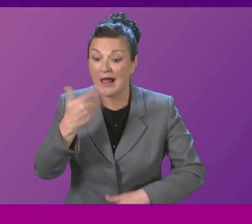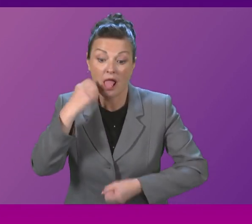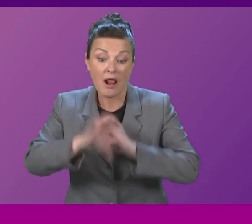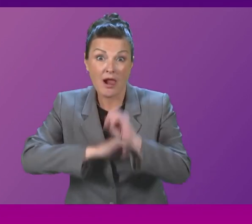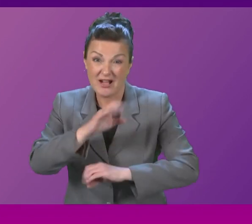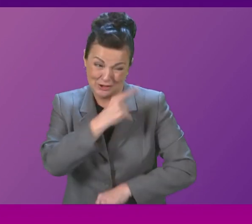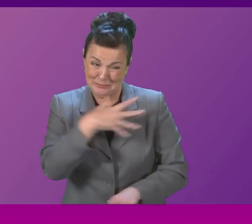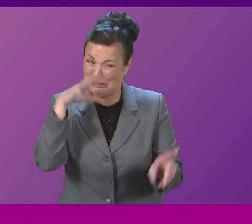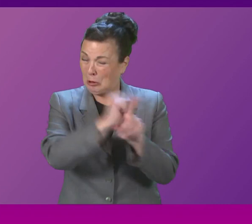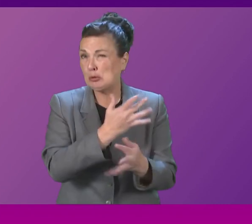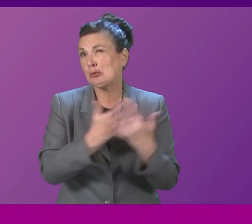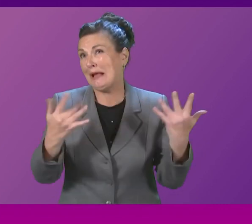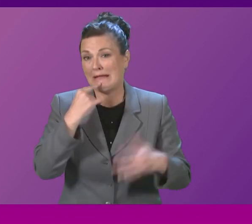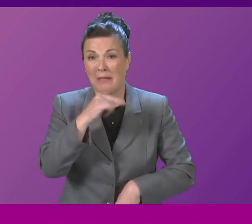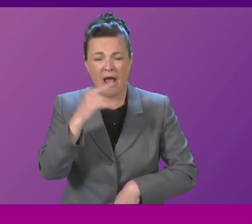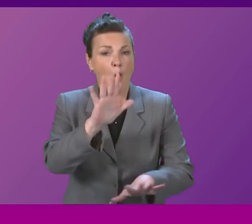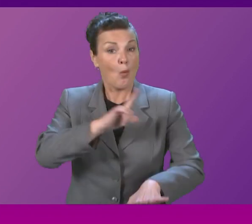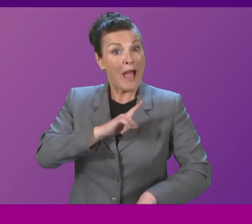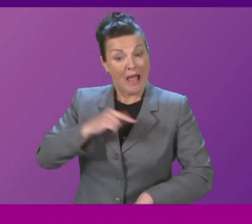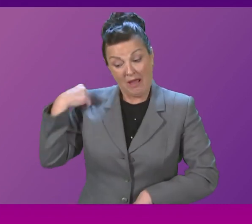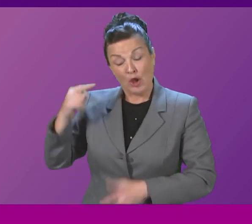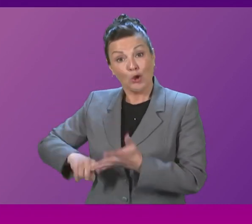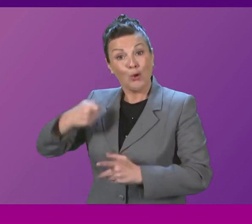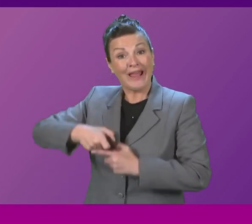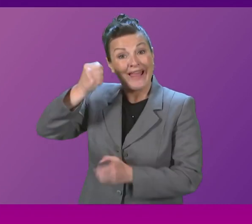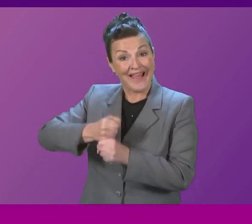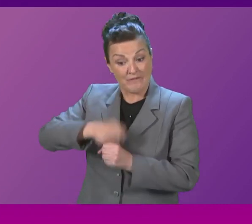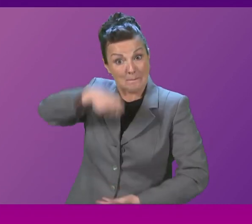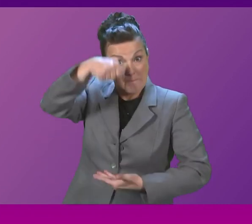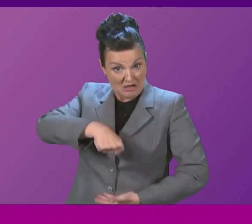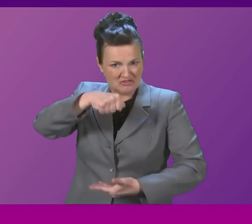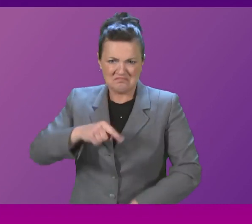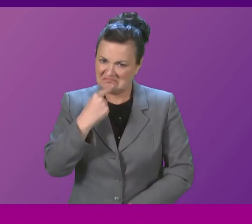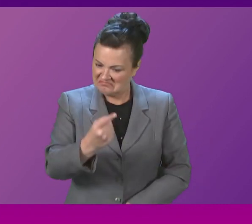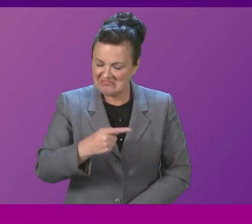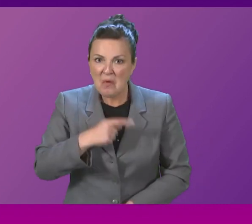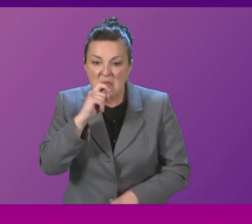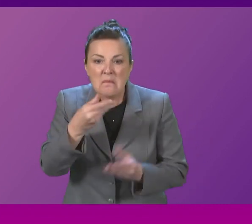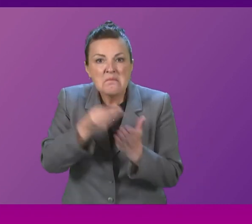The narrative from the chancellor today is about a UK Government that is increasing benefits